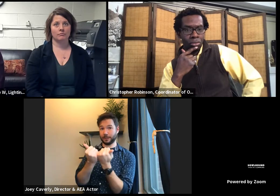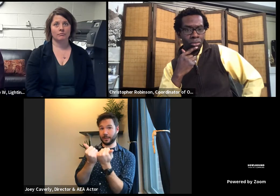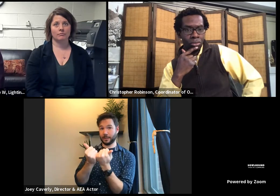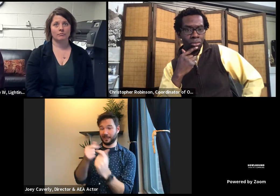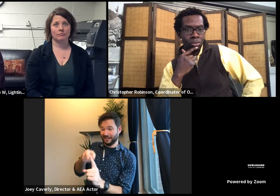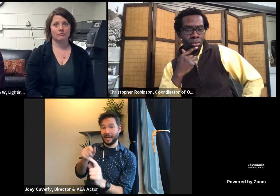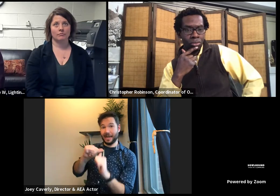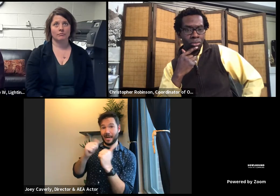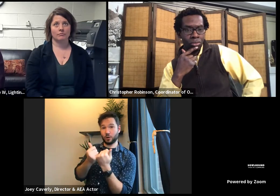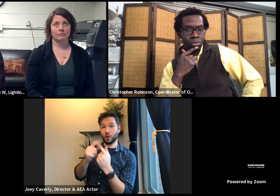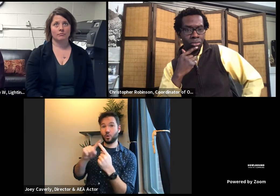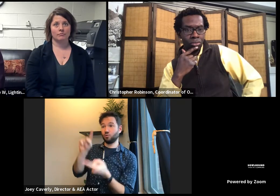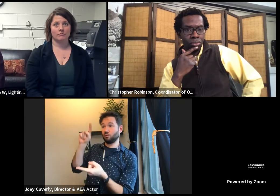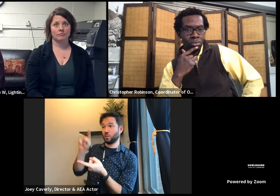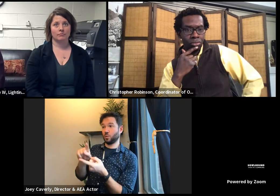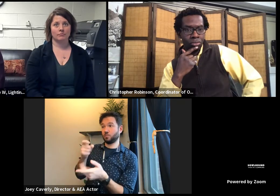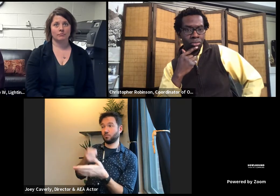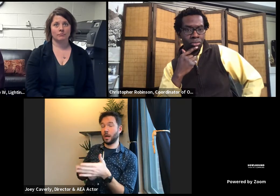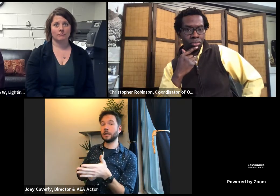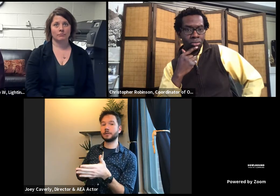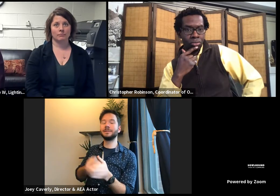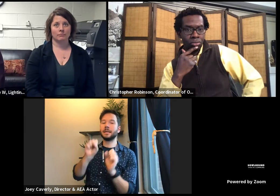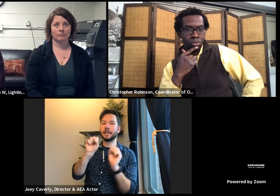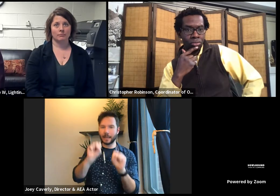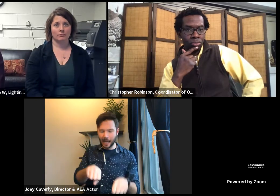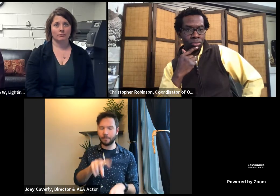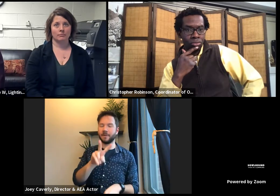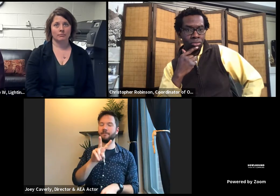To try and negotiate with an agency, with a company,